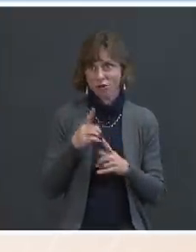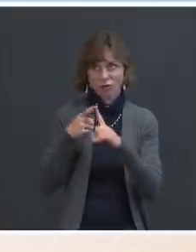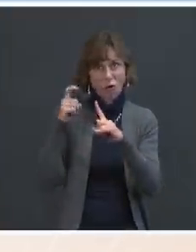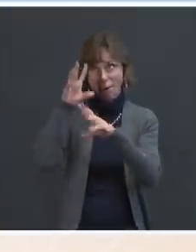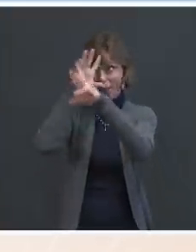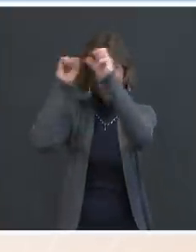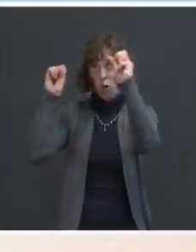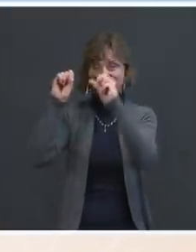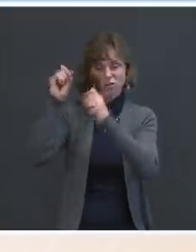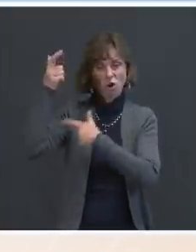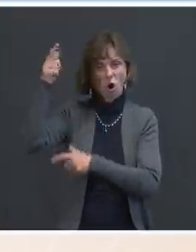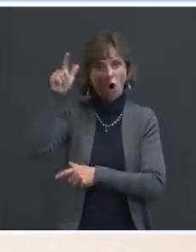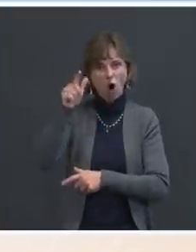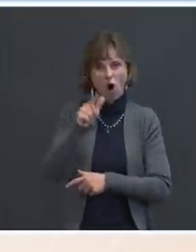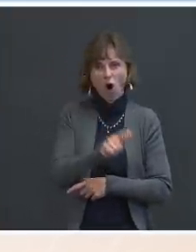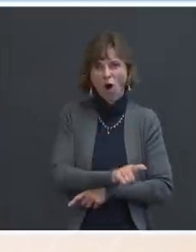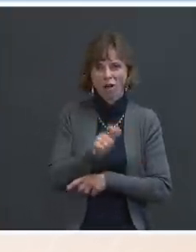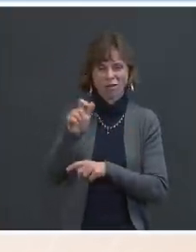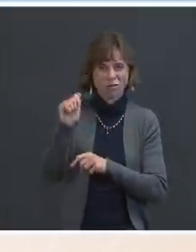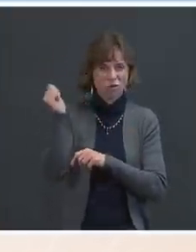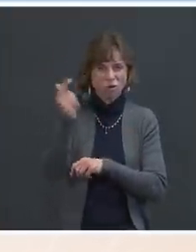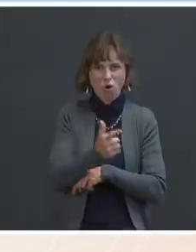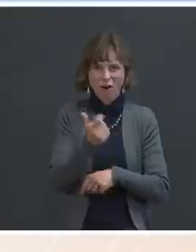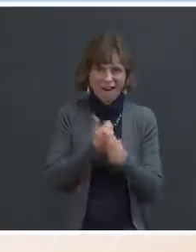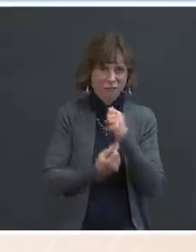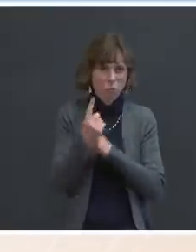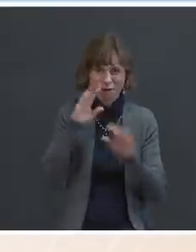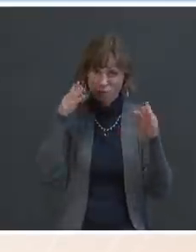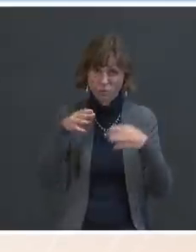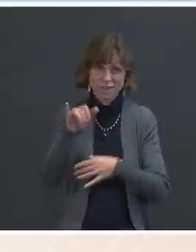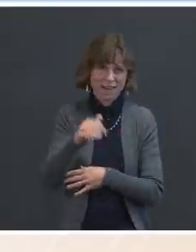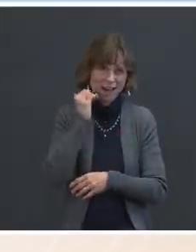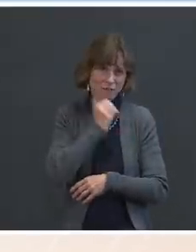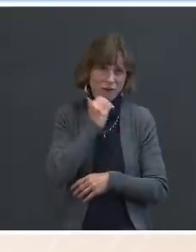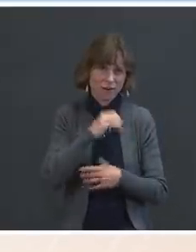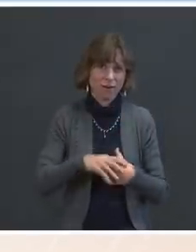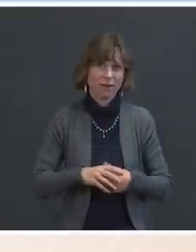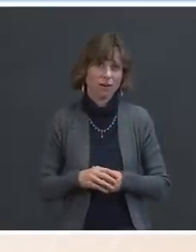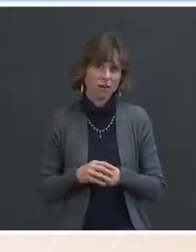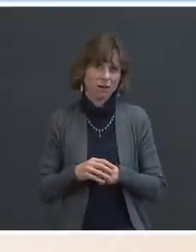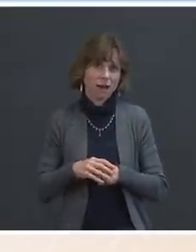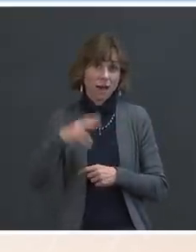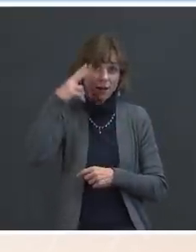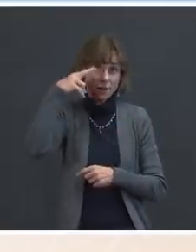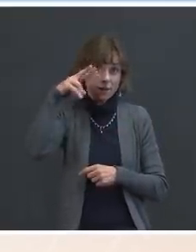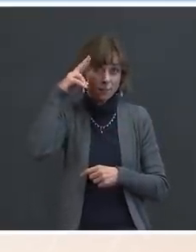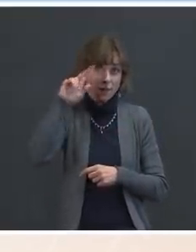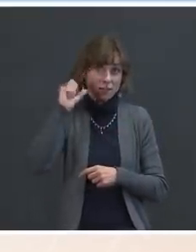you know, every single day. The Press: The Mexican government, today, reports that over 4,000 unaccompanied minors